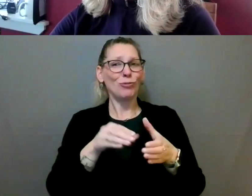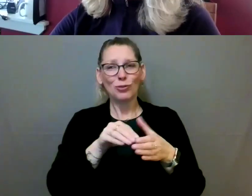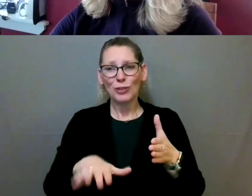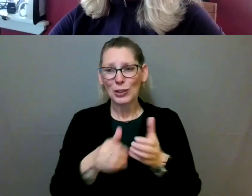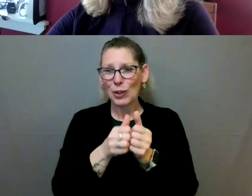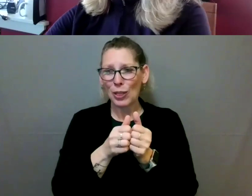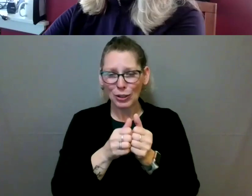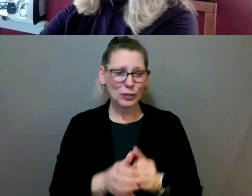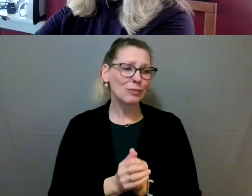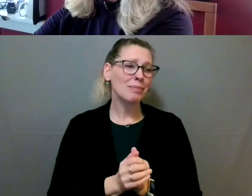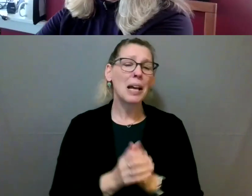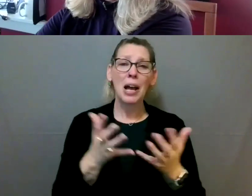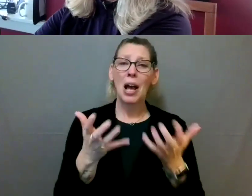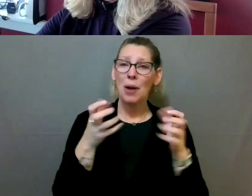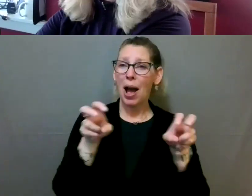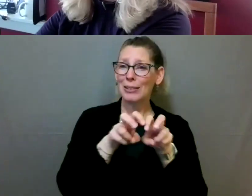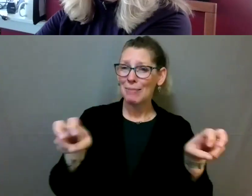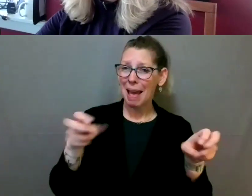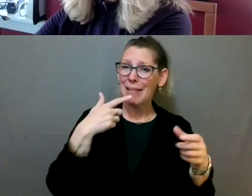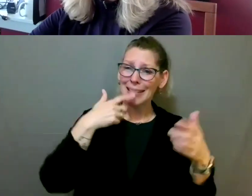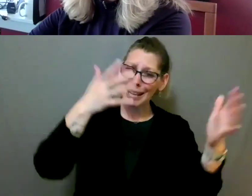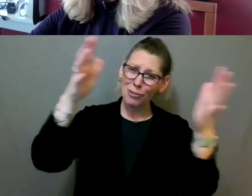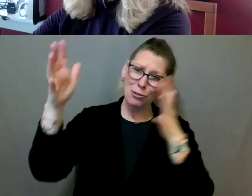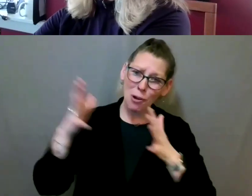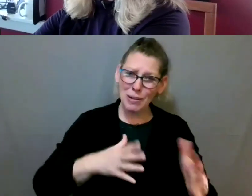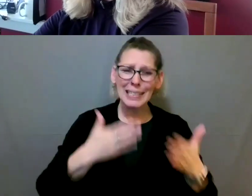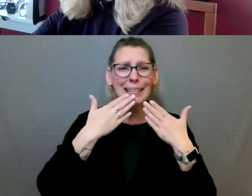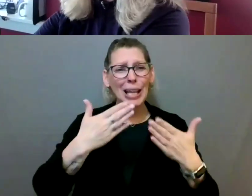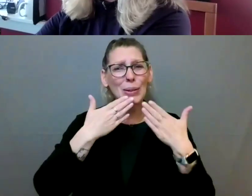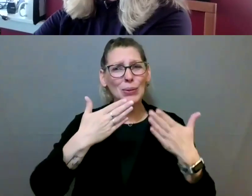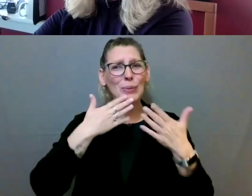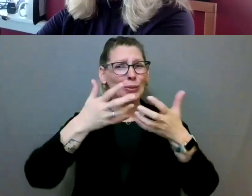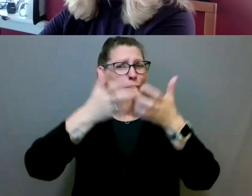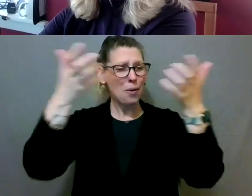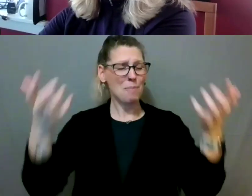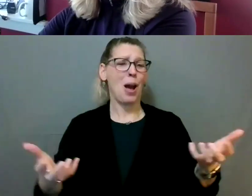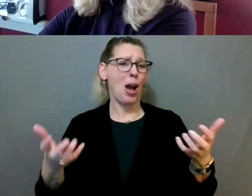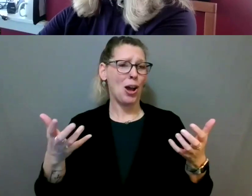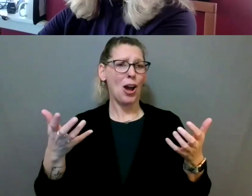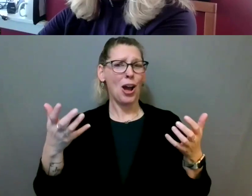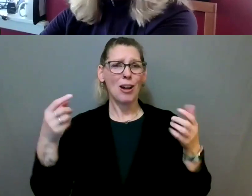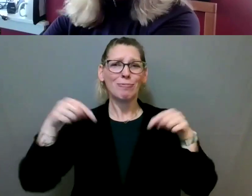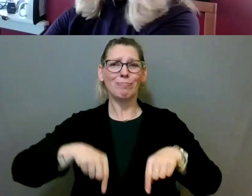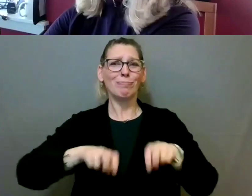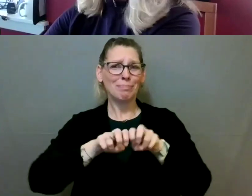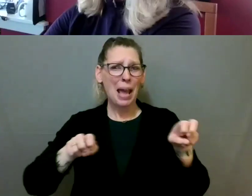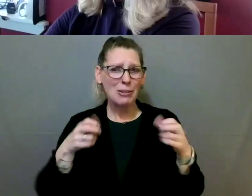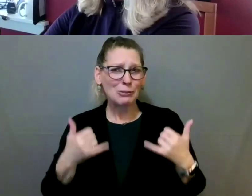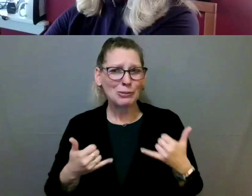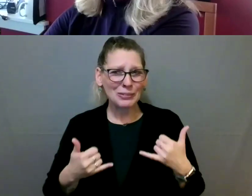give our panel Kudos and um thank you so so much for um being on our panel today um we